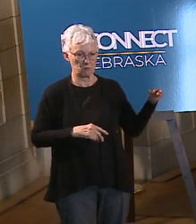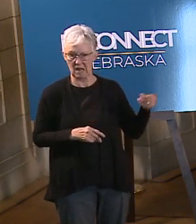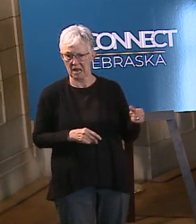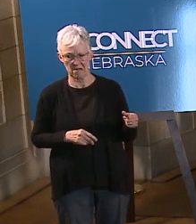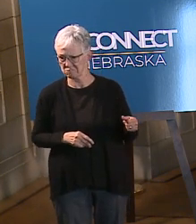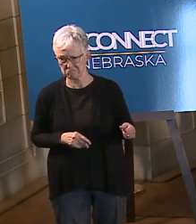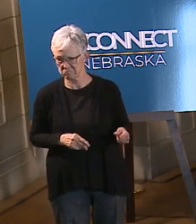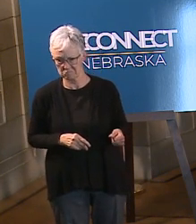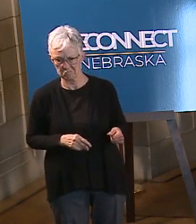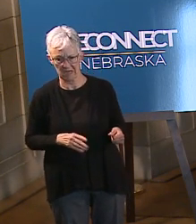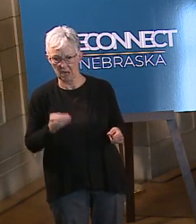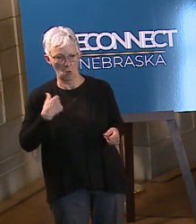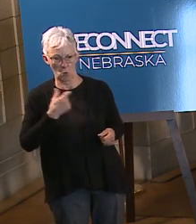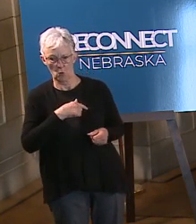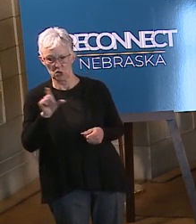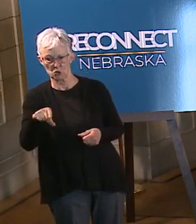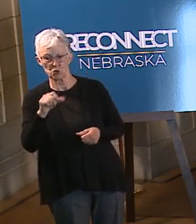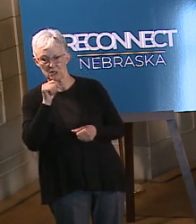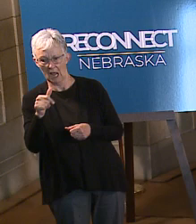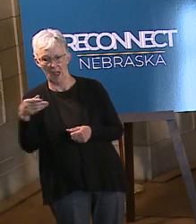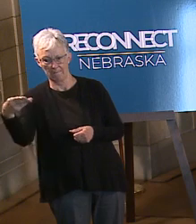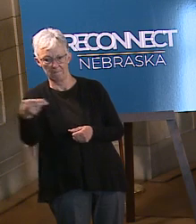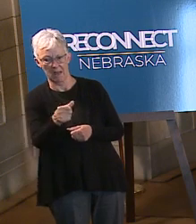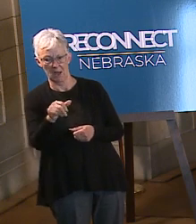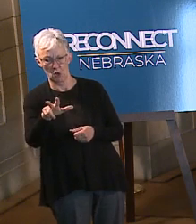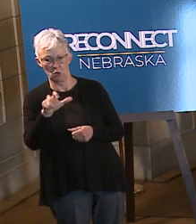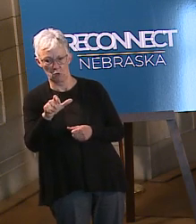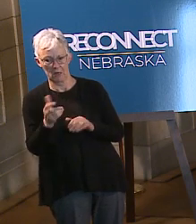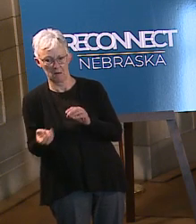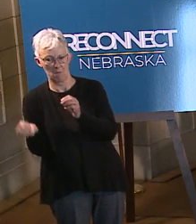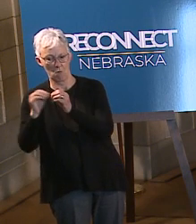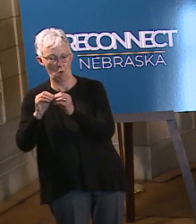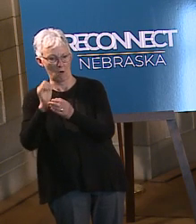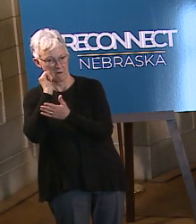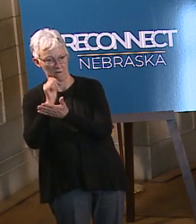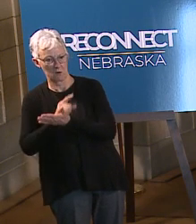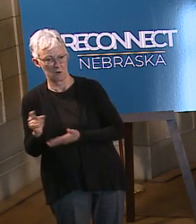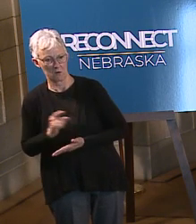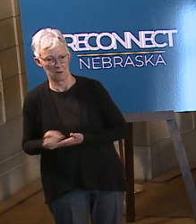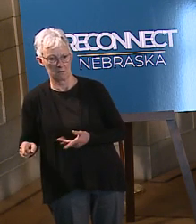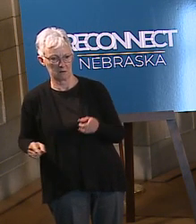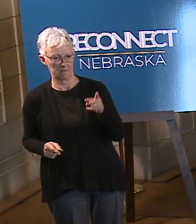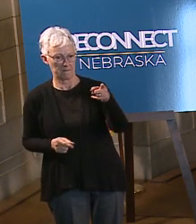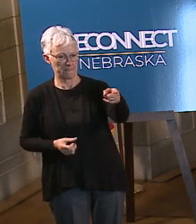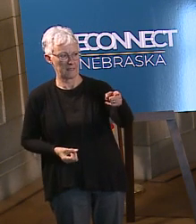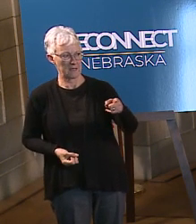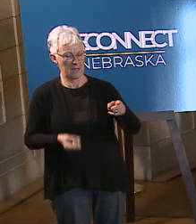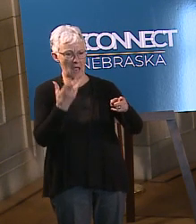THE GOVERNMENT SHOULD NOT BE INTERFERING IN THAT BY